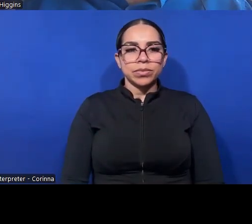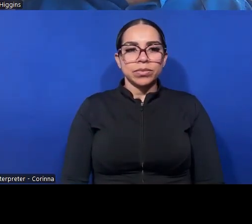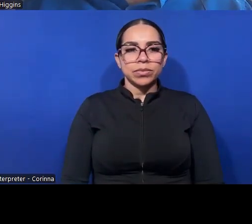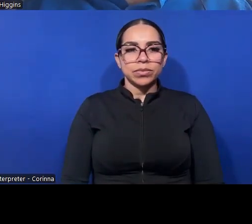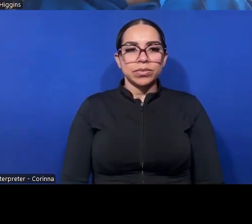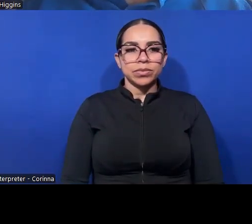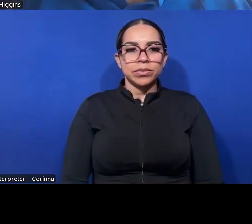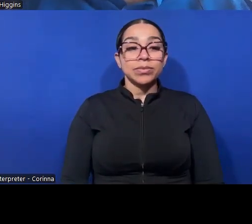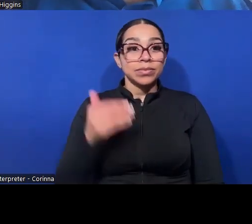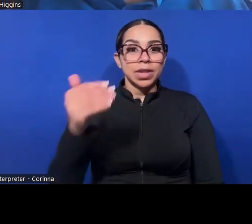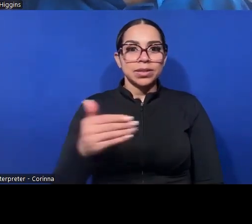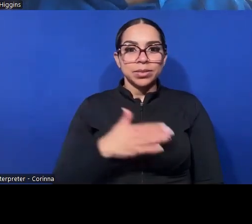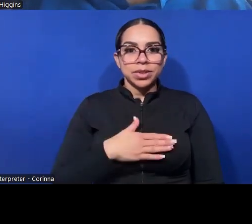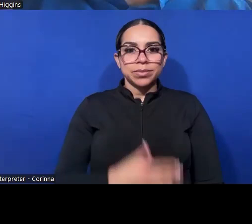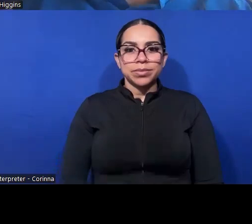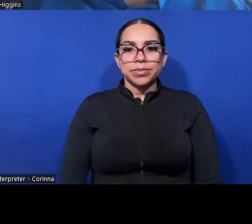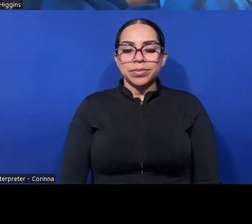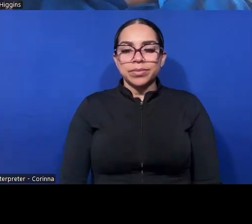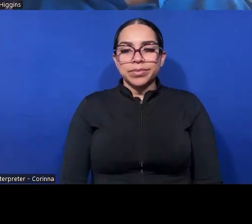Next slide please.